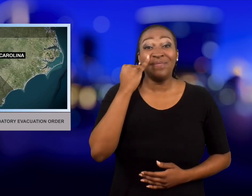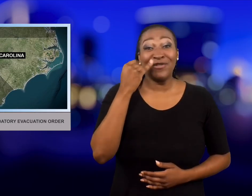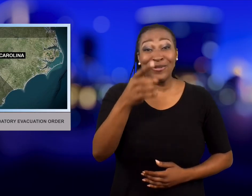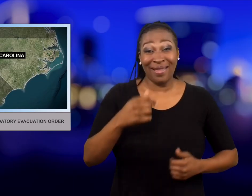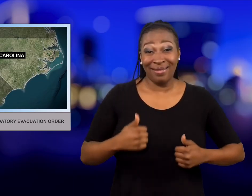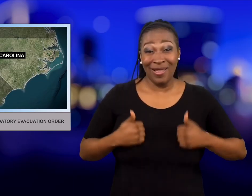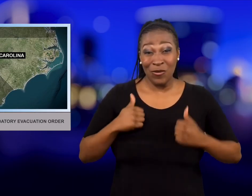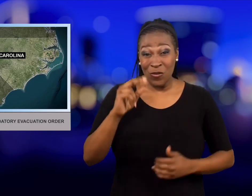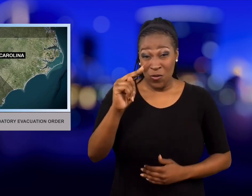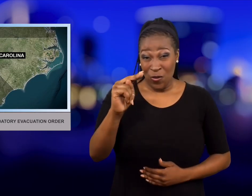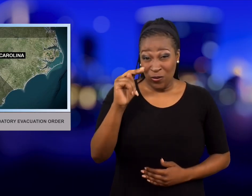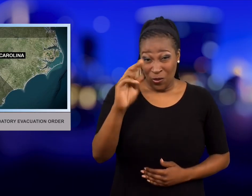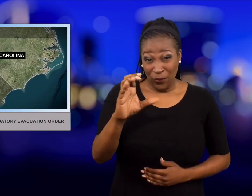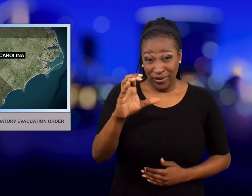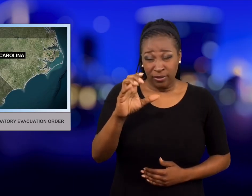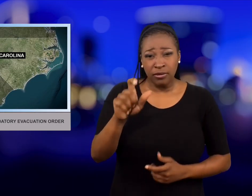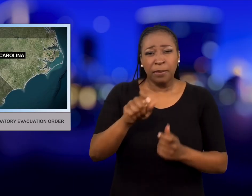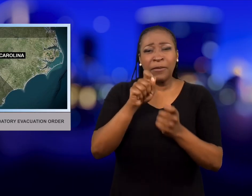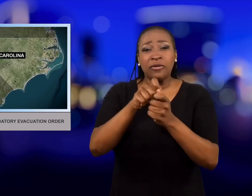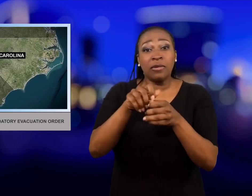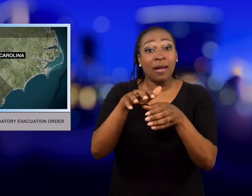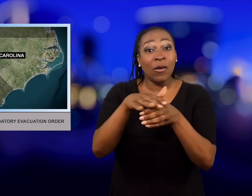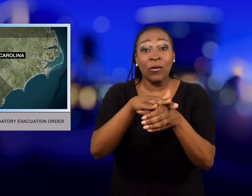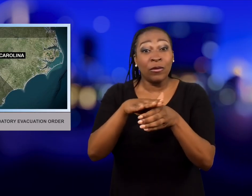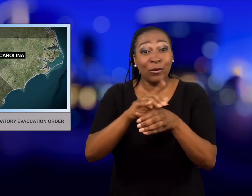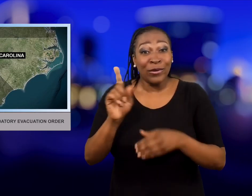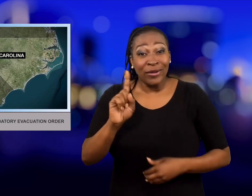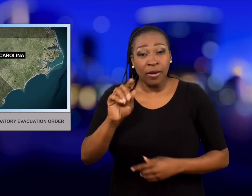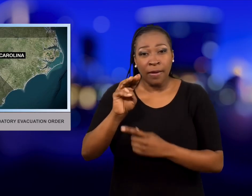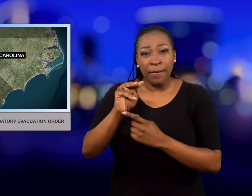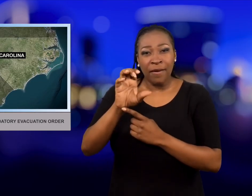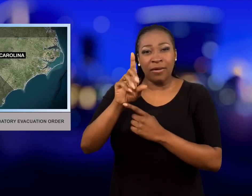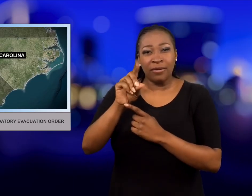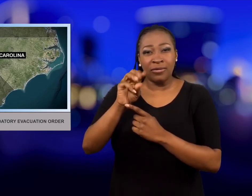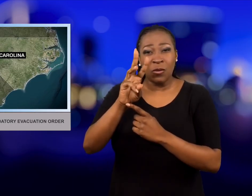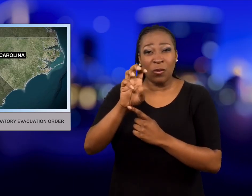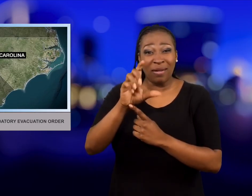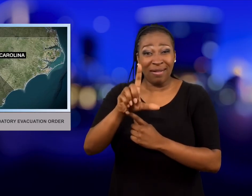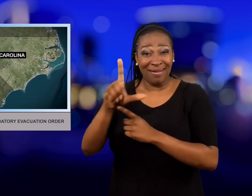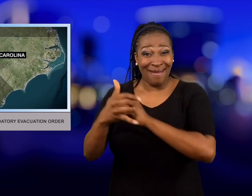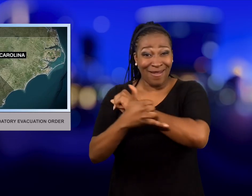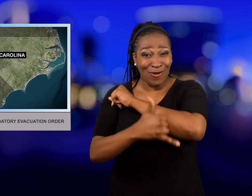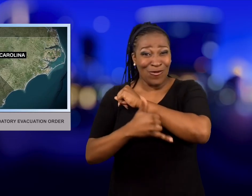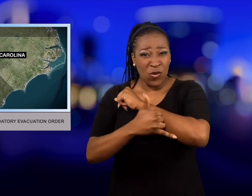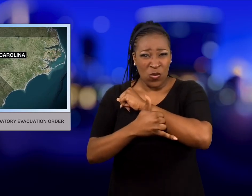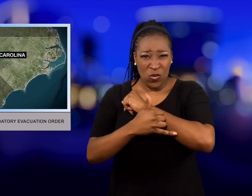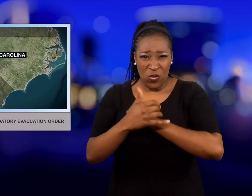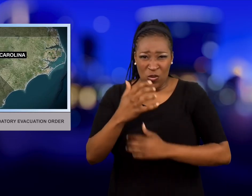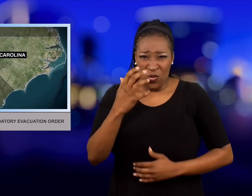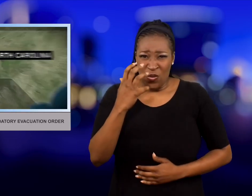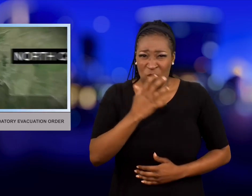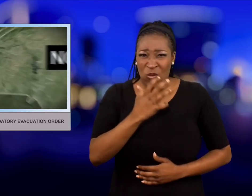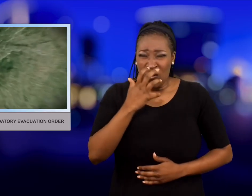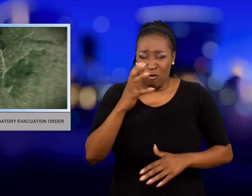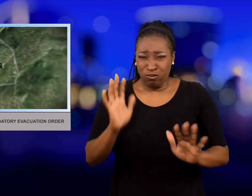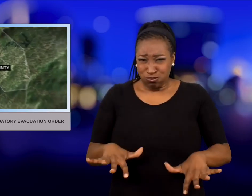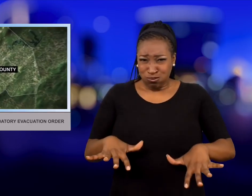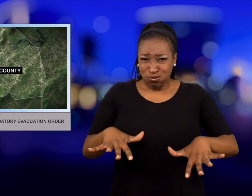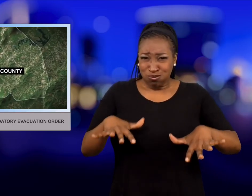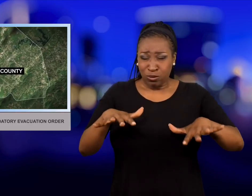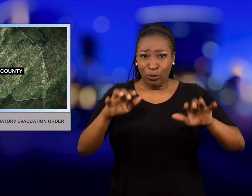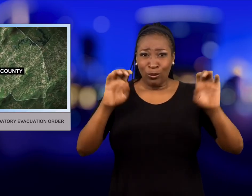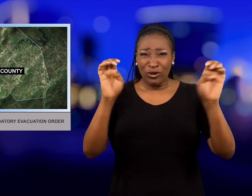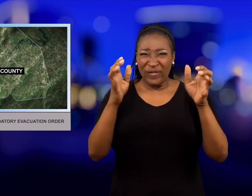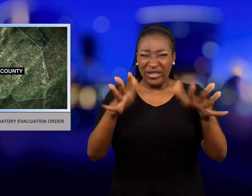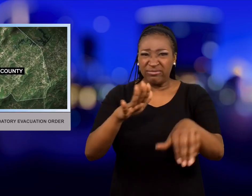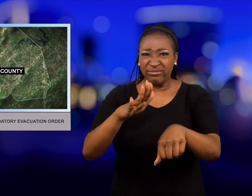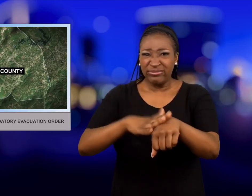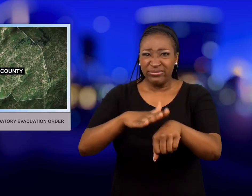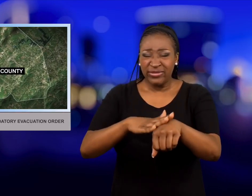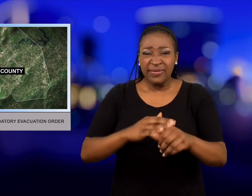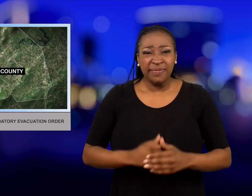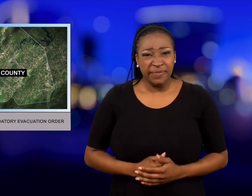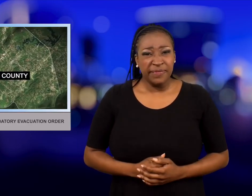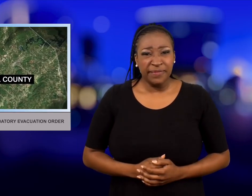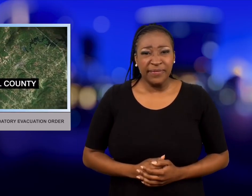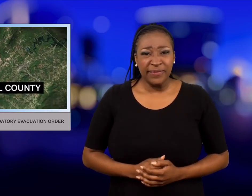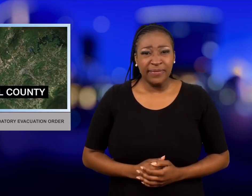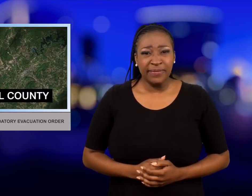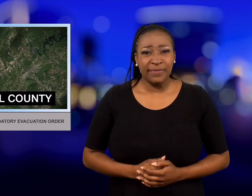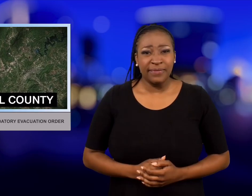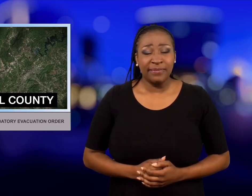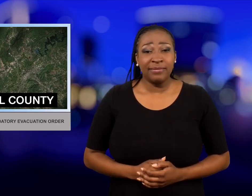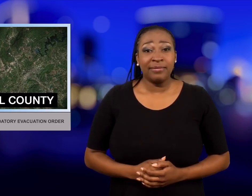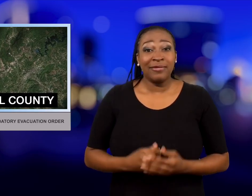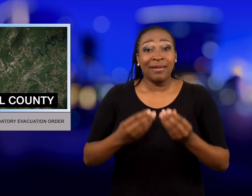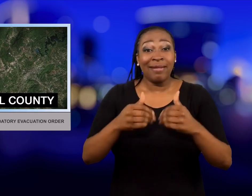If you live in McDowell County, North Carolina, a flash flood emergency has been declared.